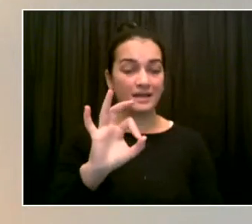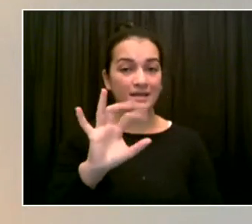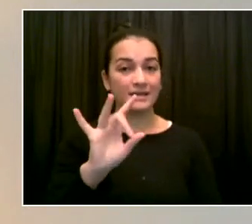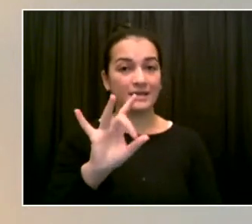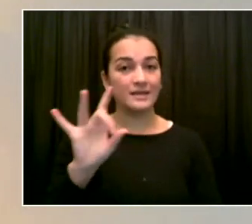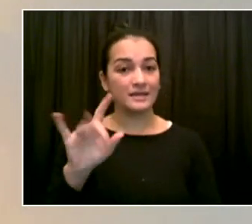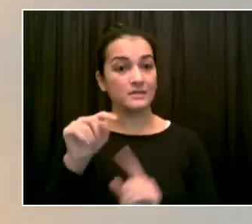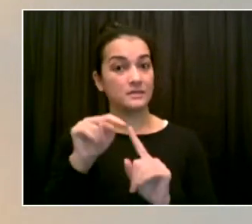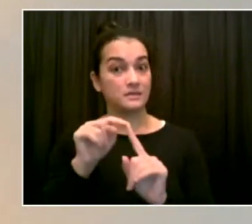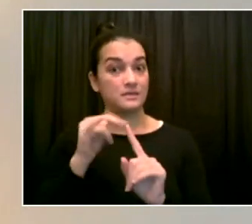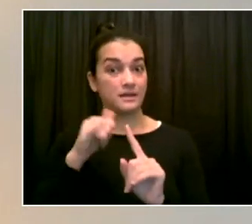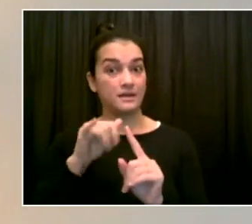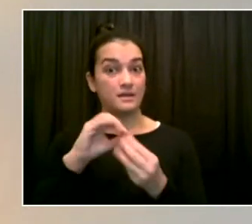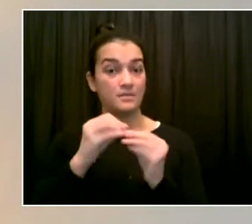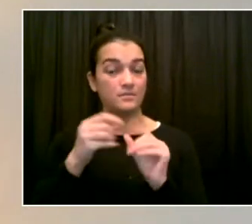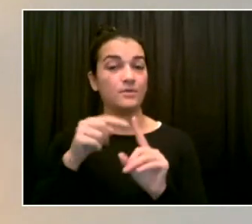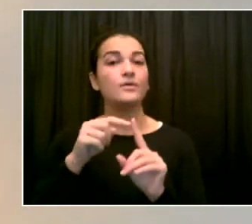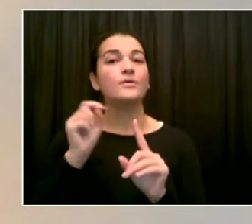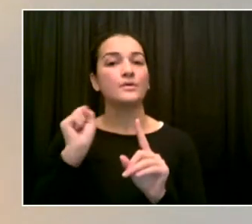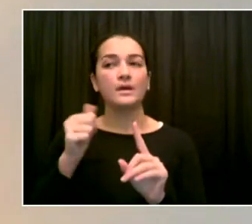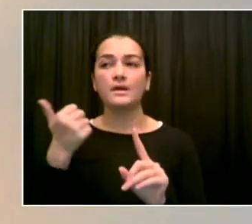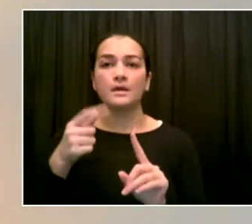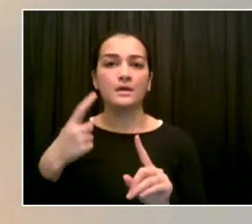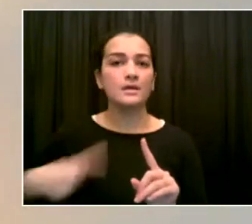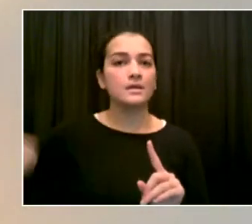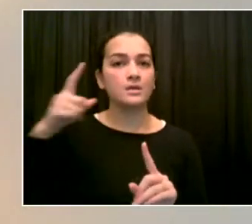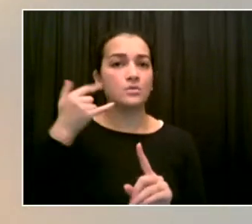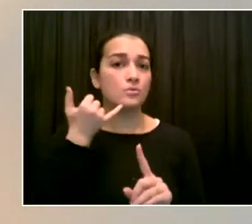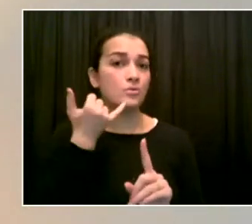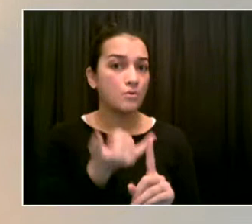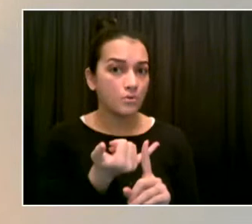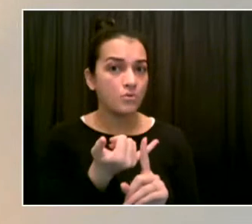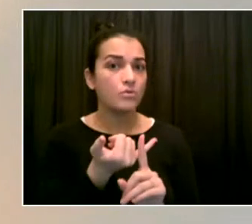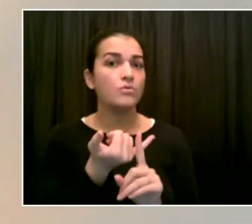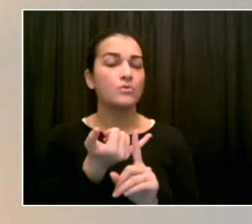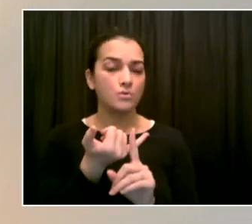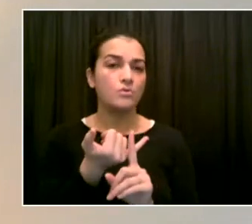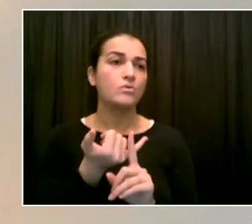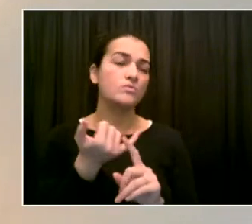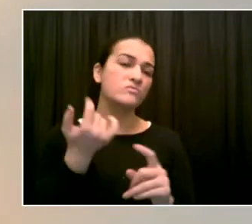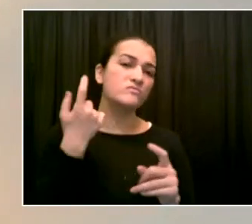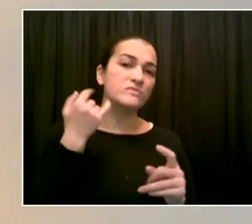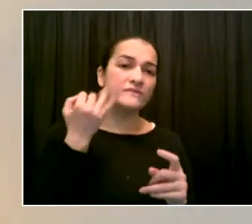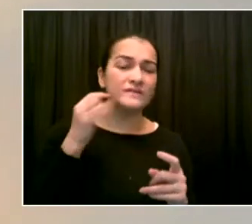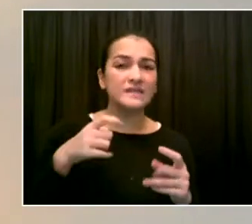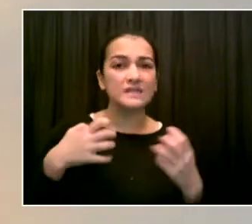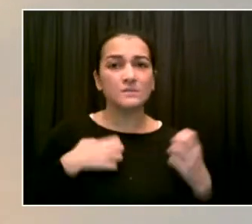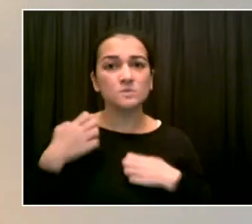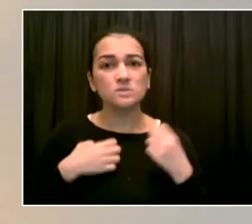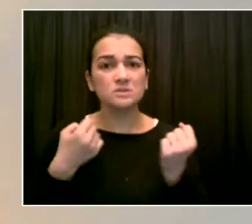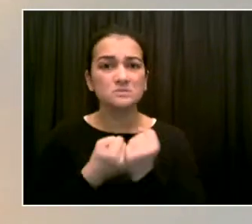PREVENTION LFEILINE AND THIS IS A HUGE STEP FORWARD AND WE OWE A BIG